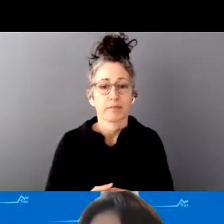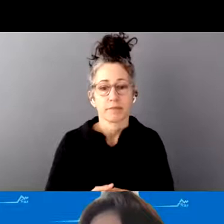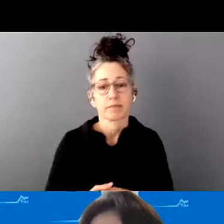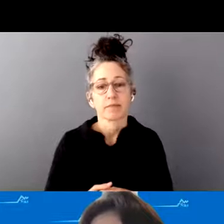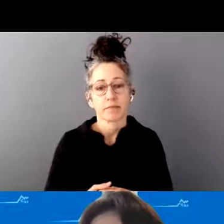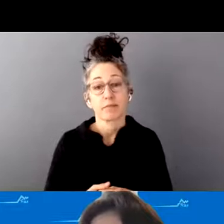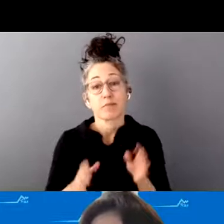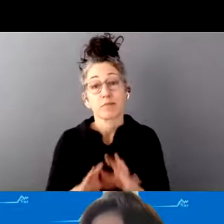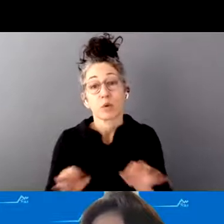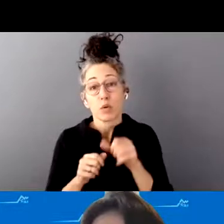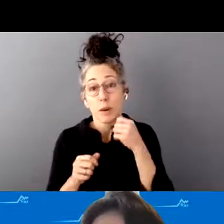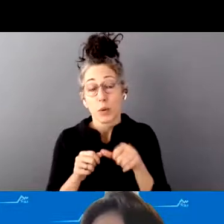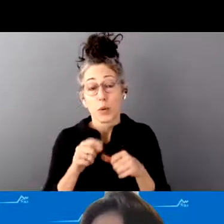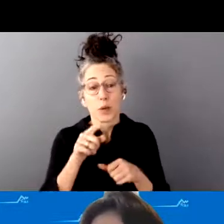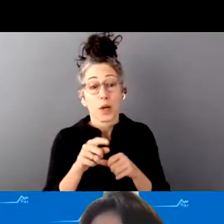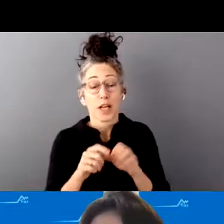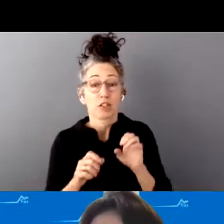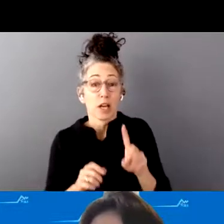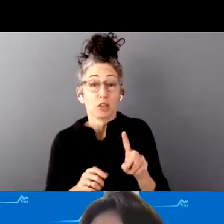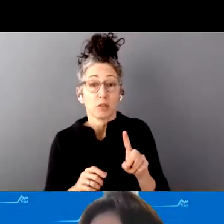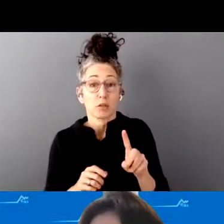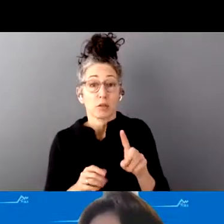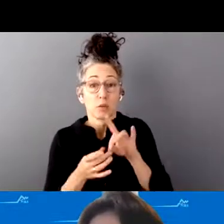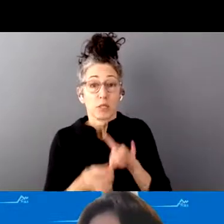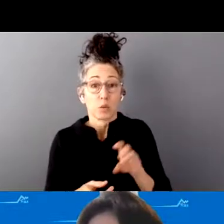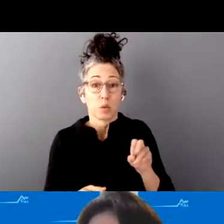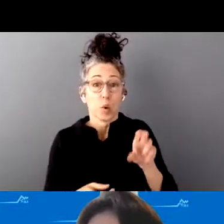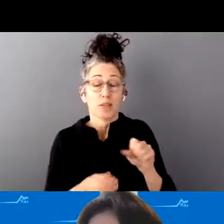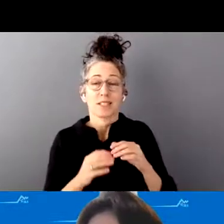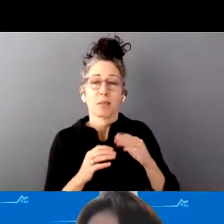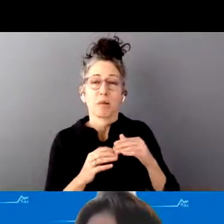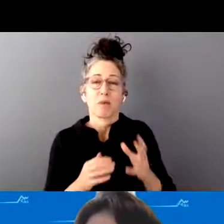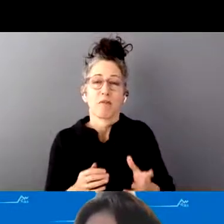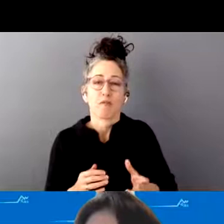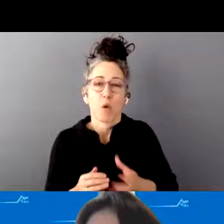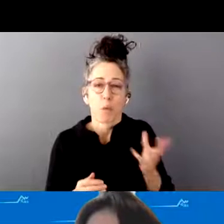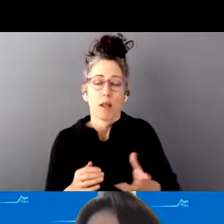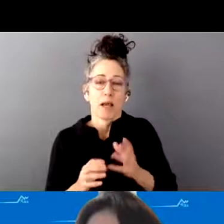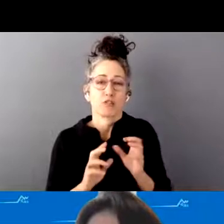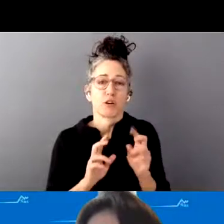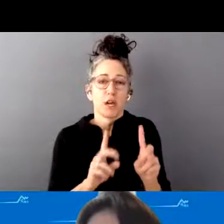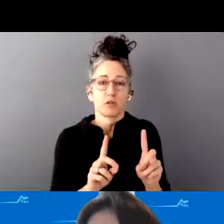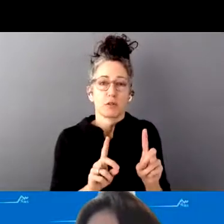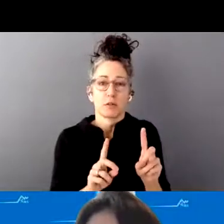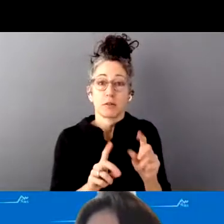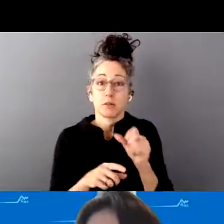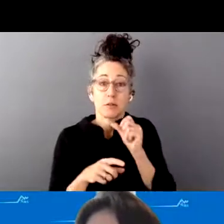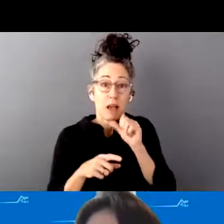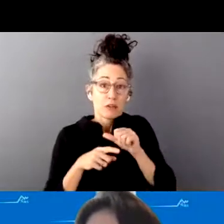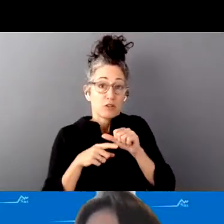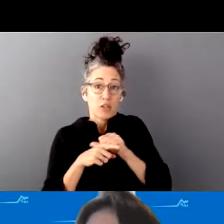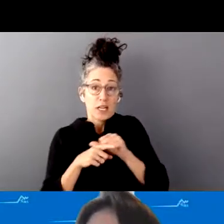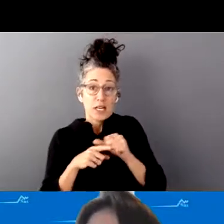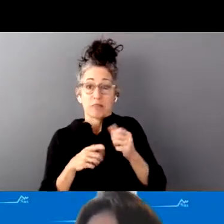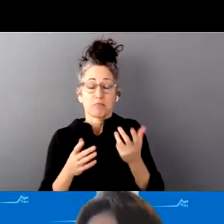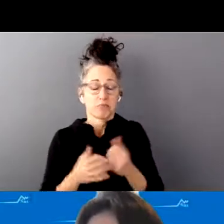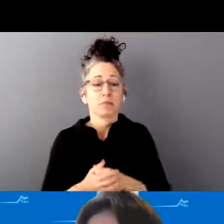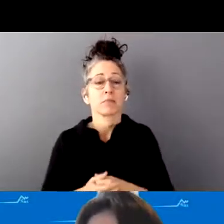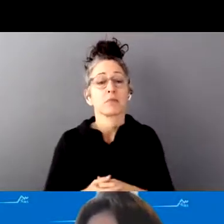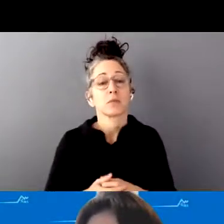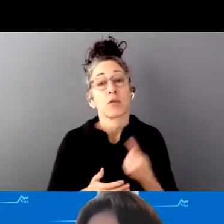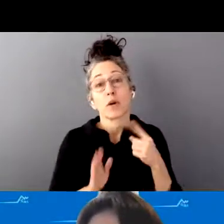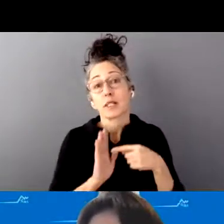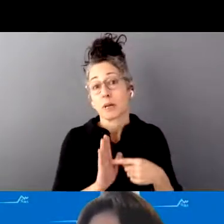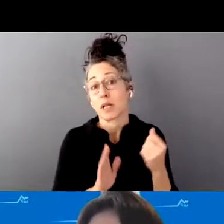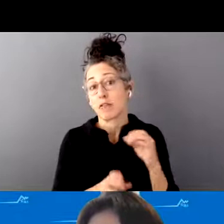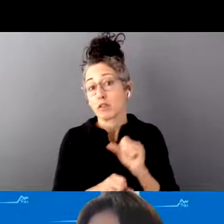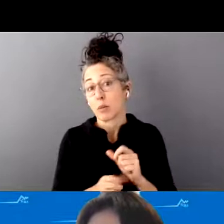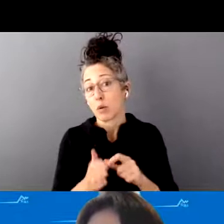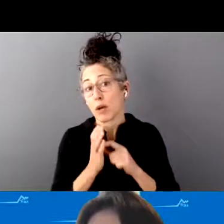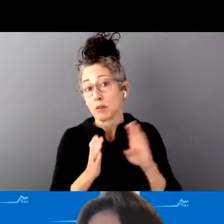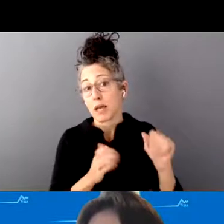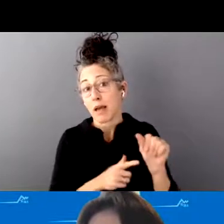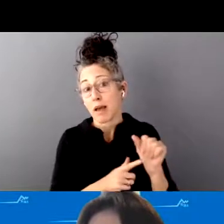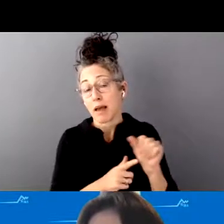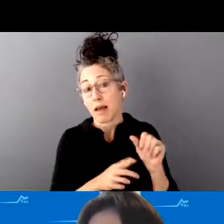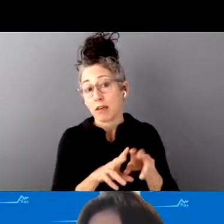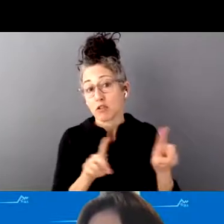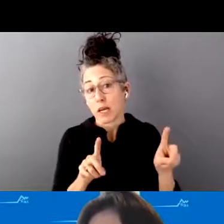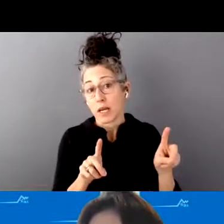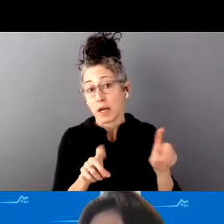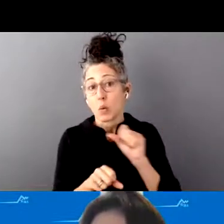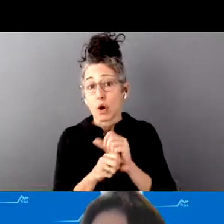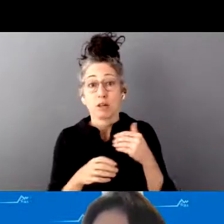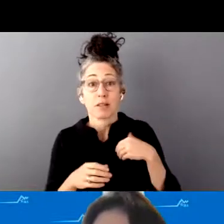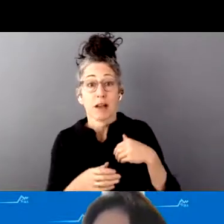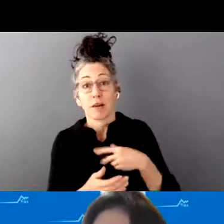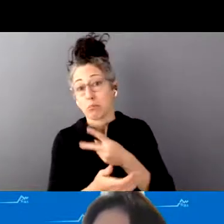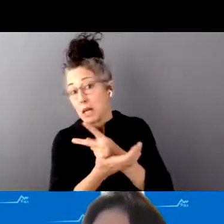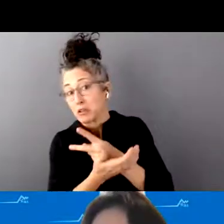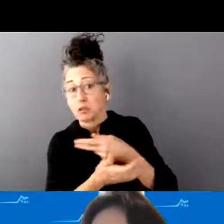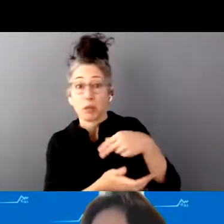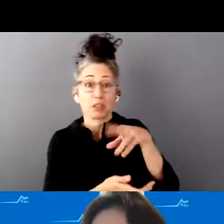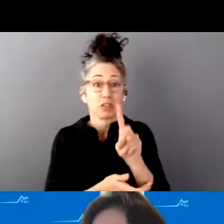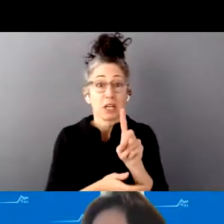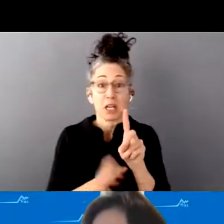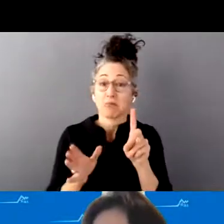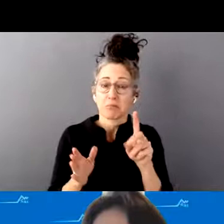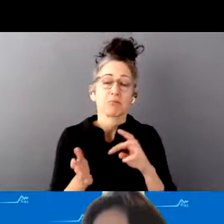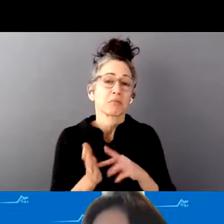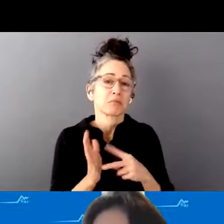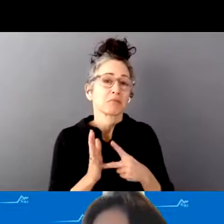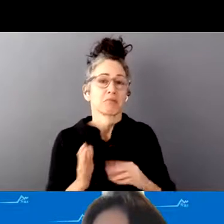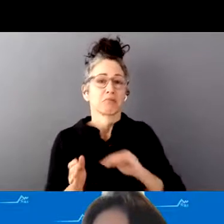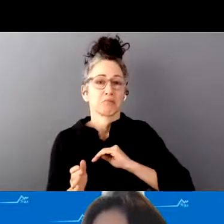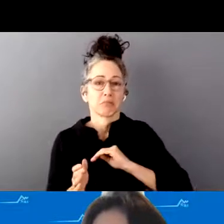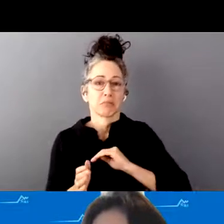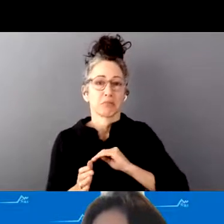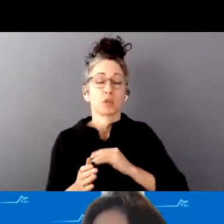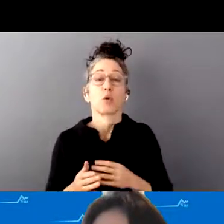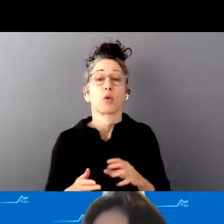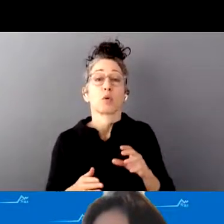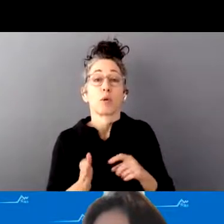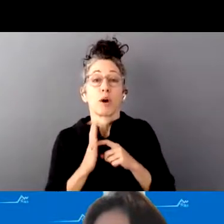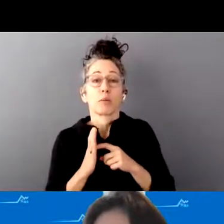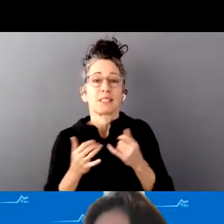formal education required to perform a job, not the educational attainment of the workers. For instance, if a job requires a bachelor's degree and the workers have a higher degree such as a master's degree, the ORS requirement would still be a bachelor's degree. The last requirement